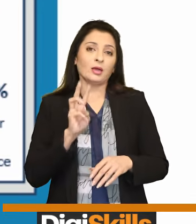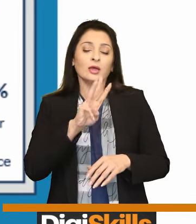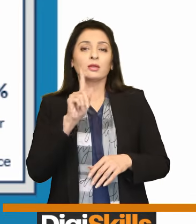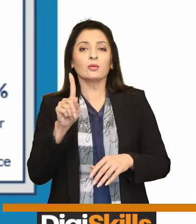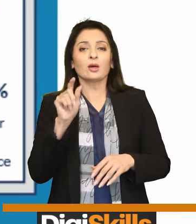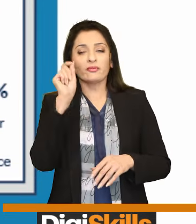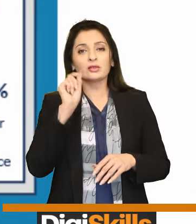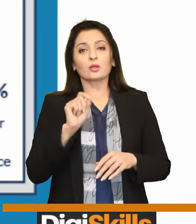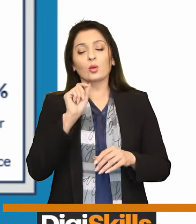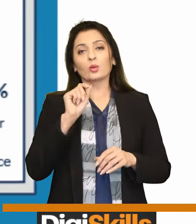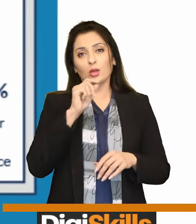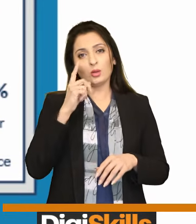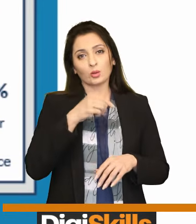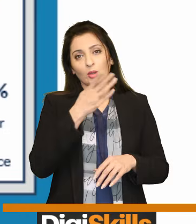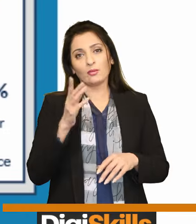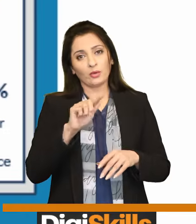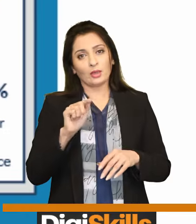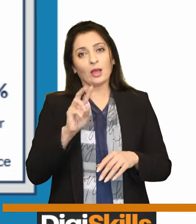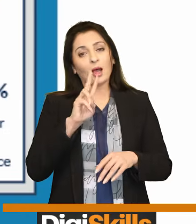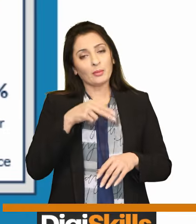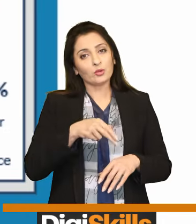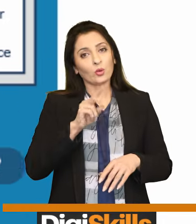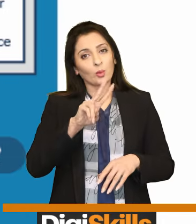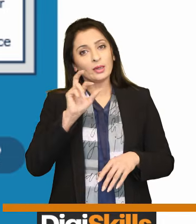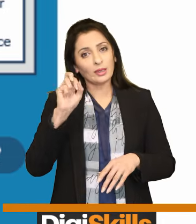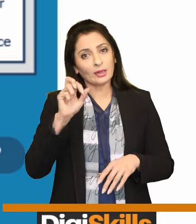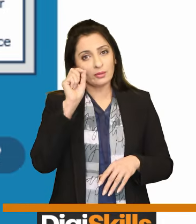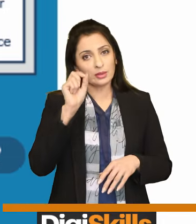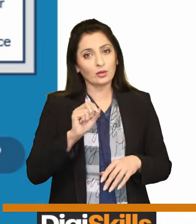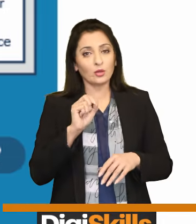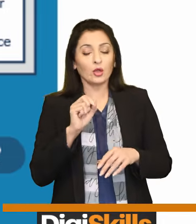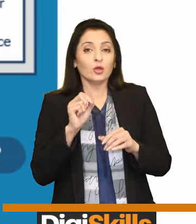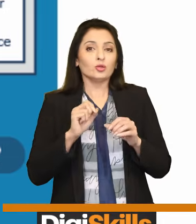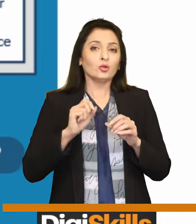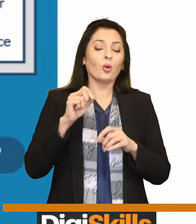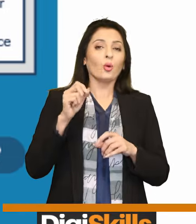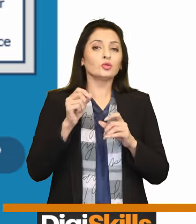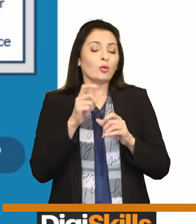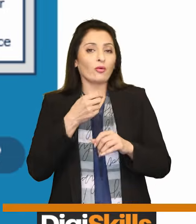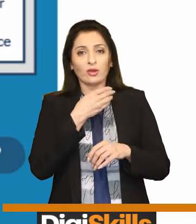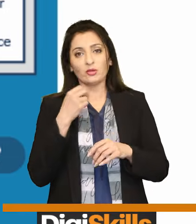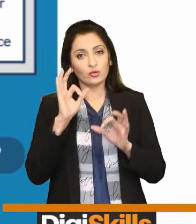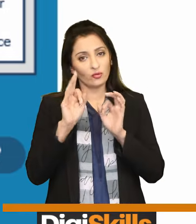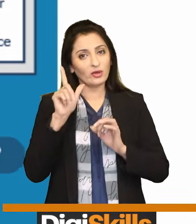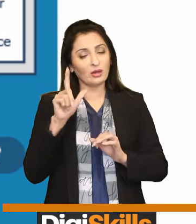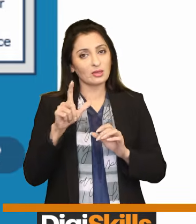These 31 percent people are you in actual. 28 % are those who do design job, and freelancing on the site.